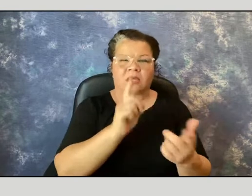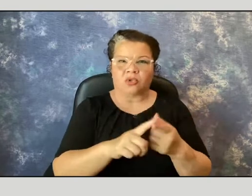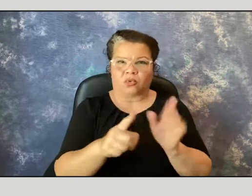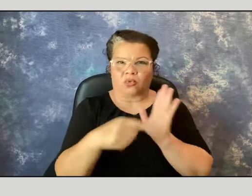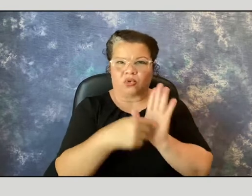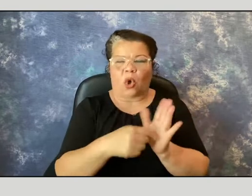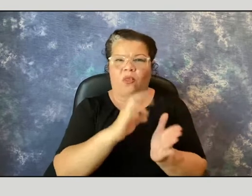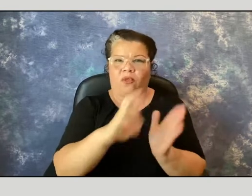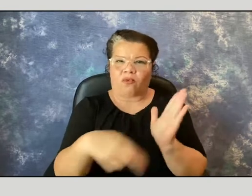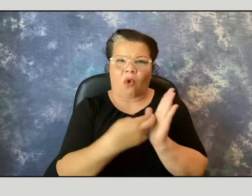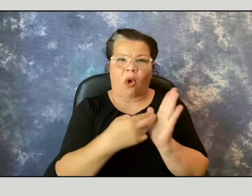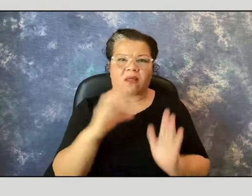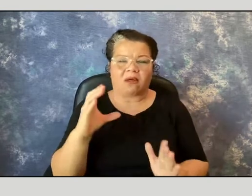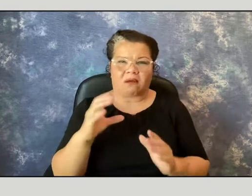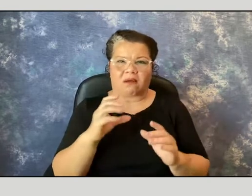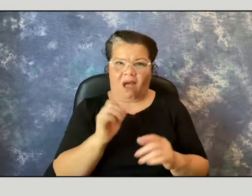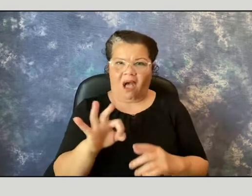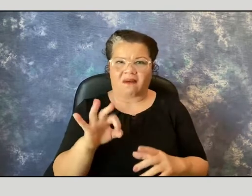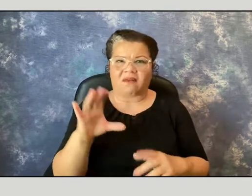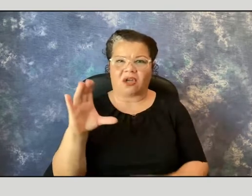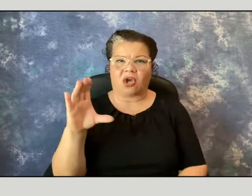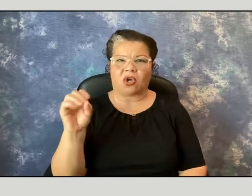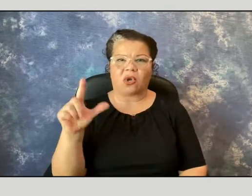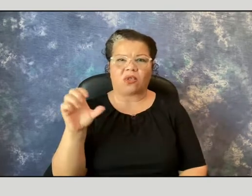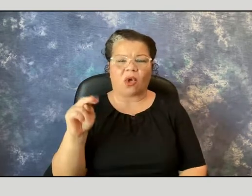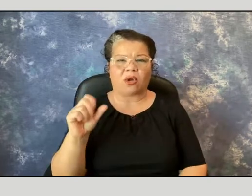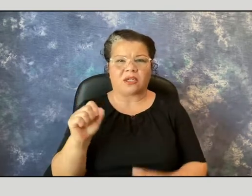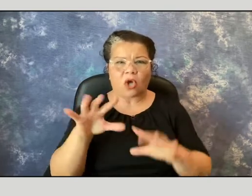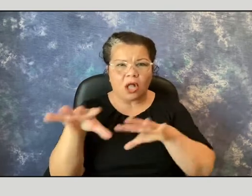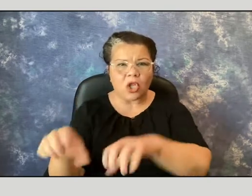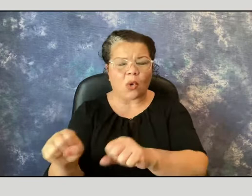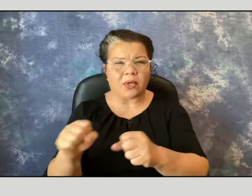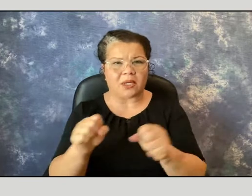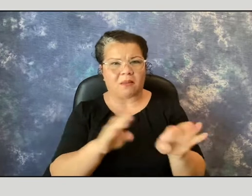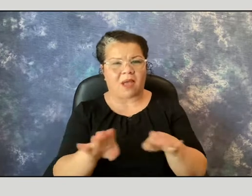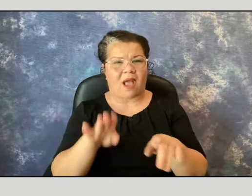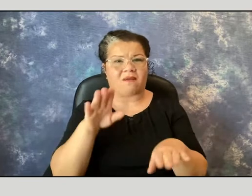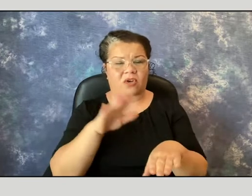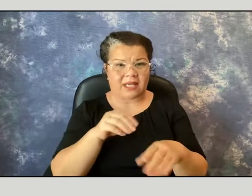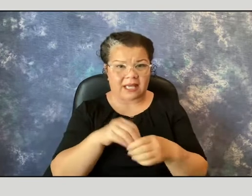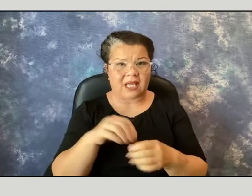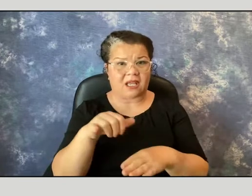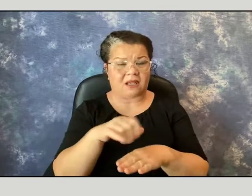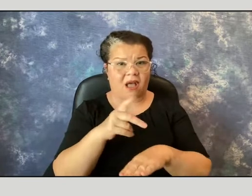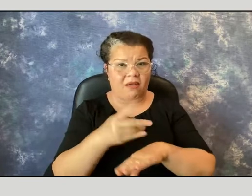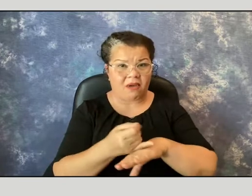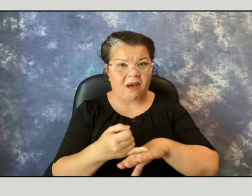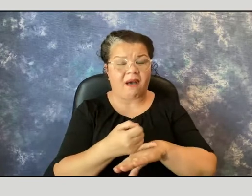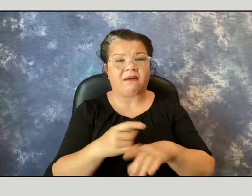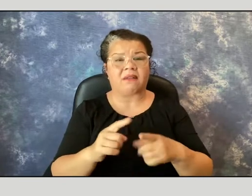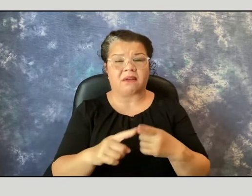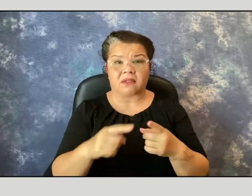and the role of Puerto Rican movements, including movements in New York, in Chicago, et cetera, as part of the history of the civil rights movement